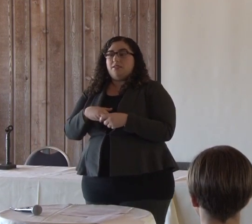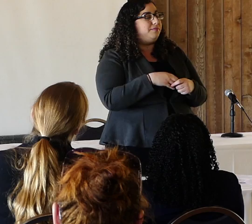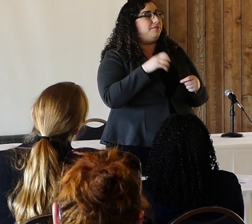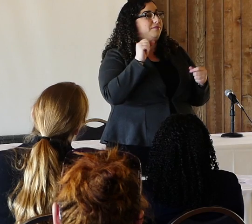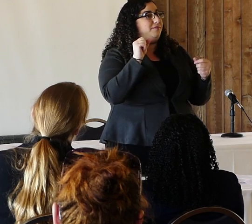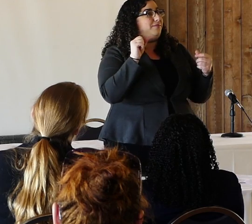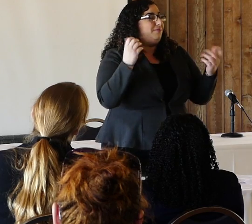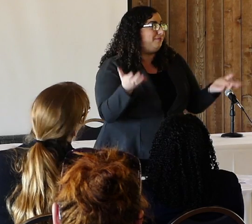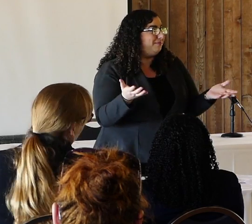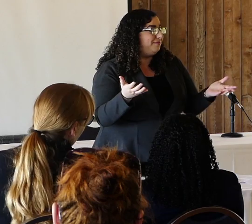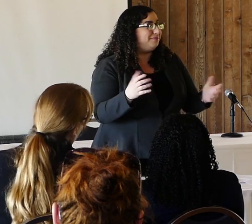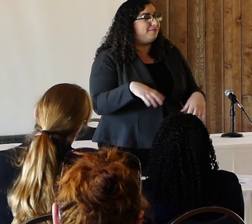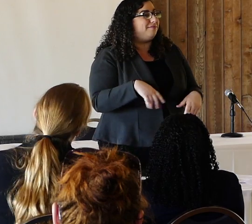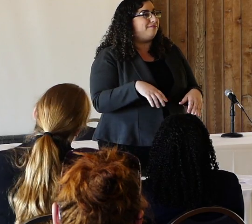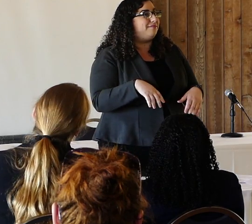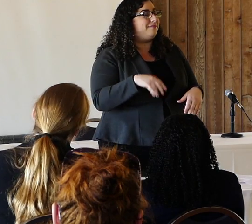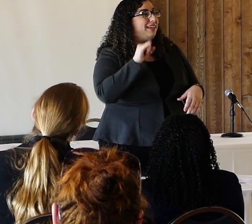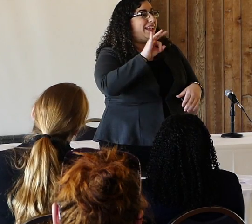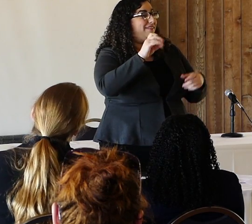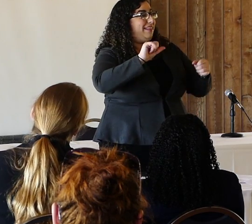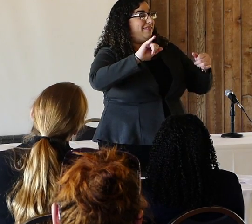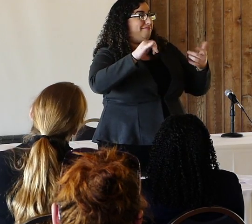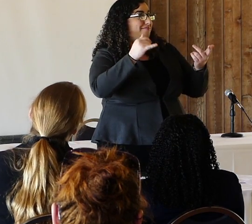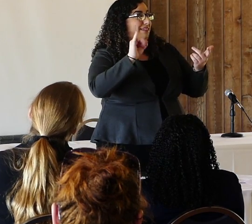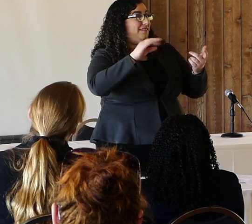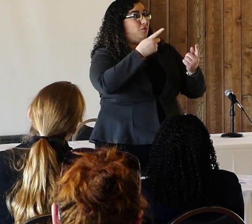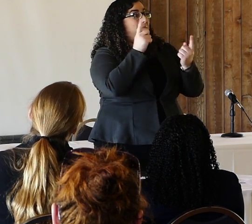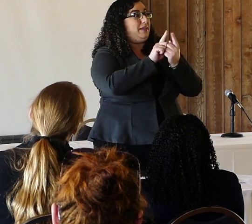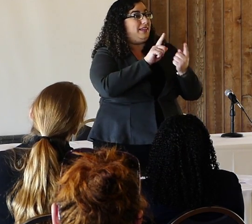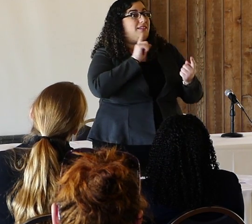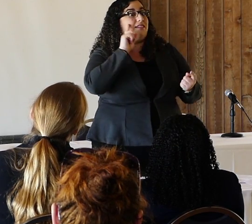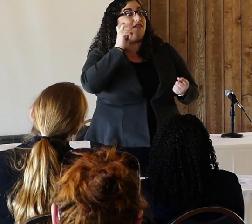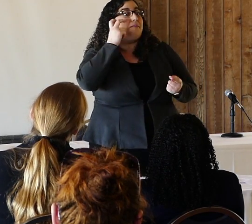Master's degrees and PHD's even though they're deaf blind.